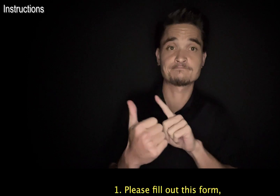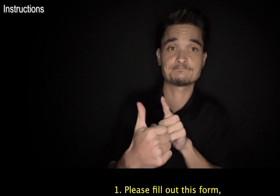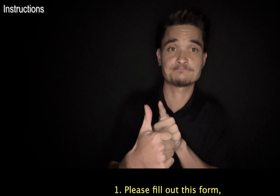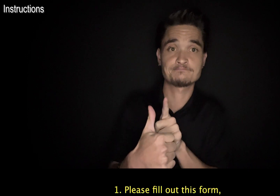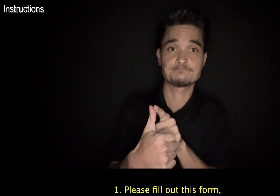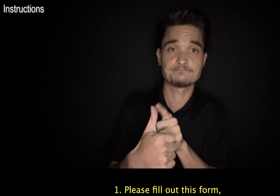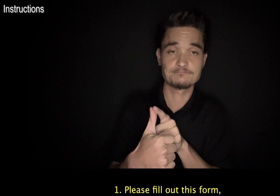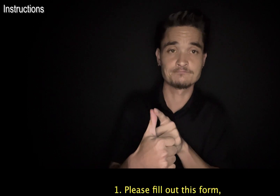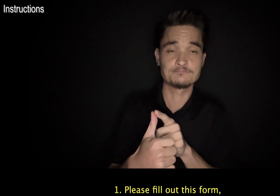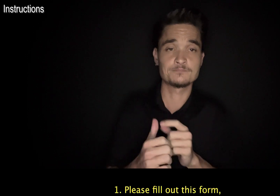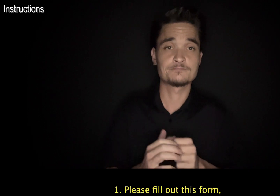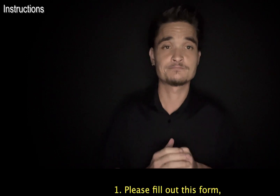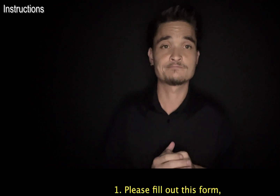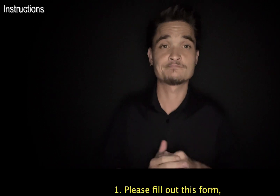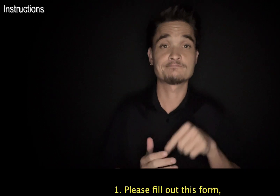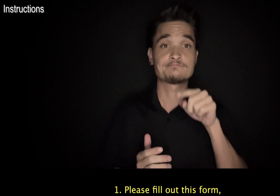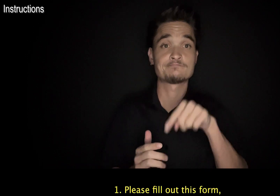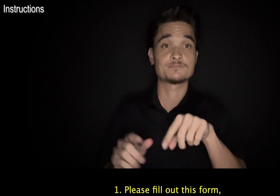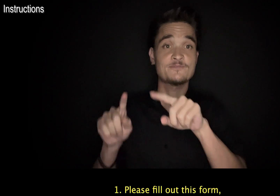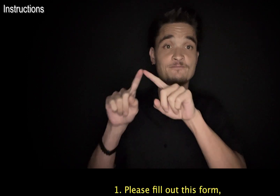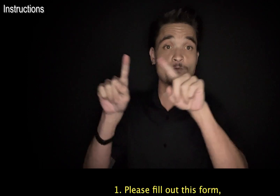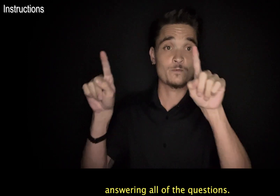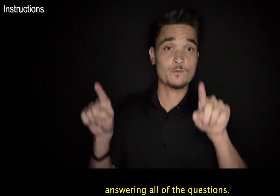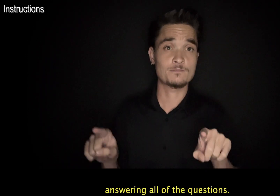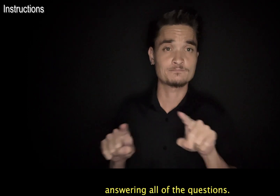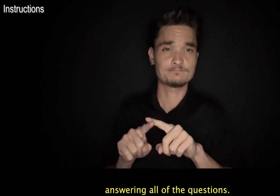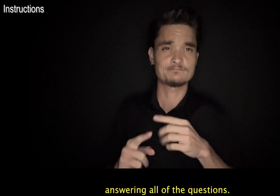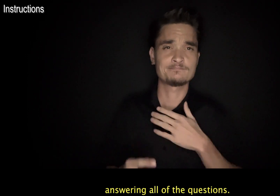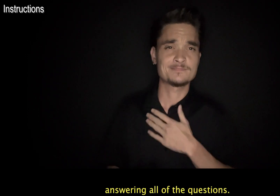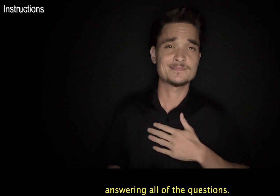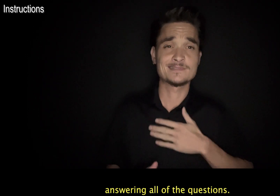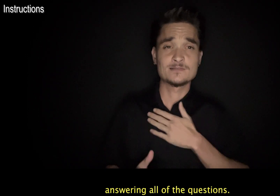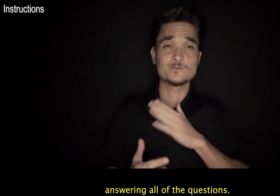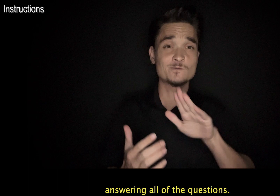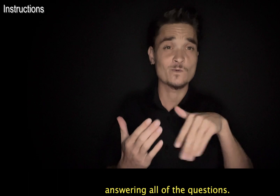1. Please fill out this form, answering all of the questions.